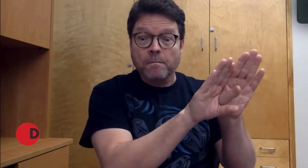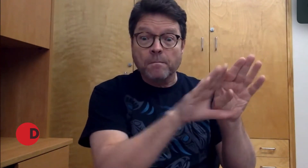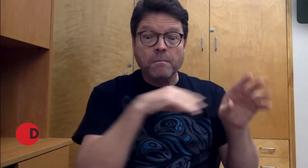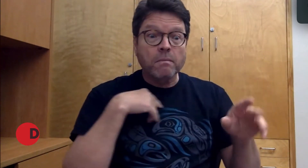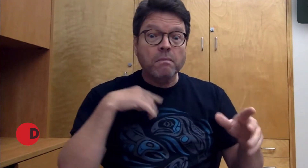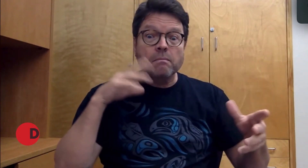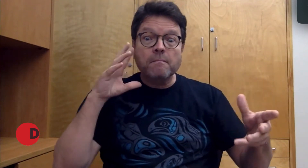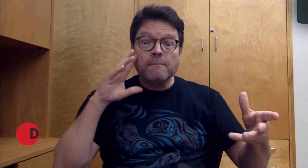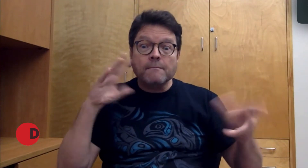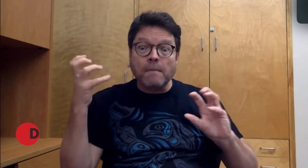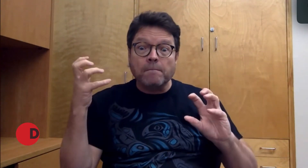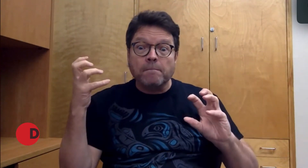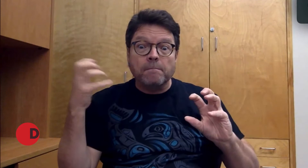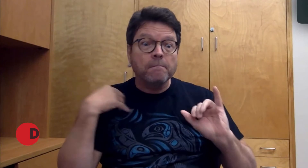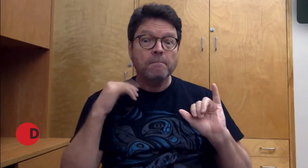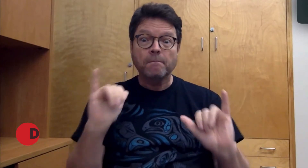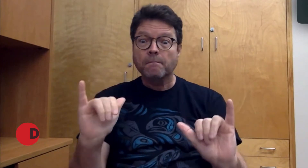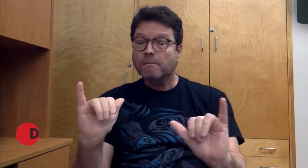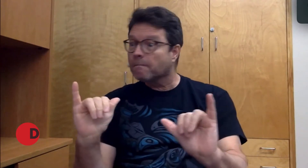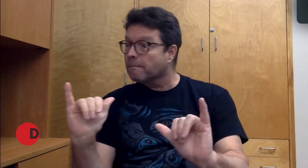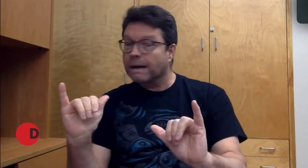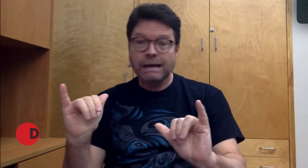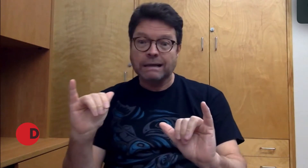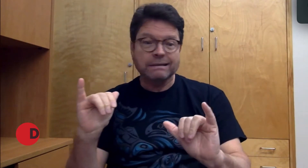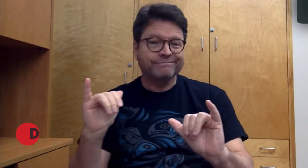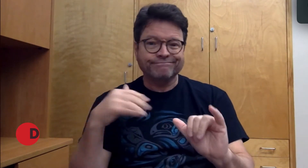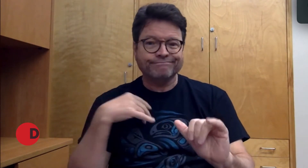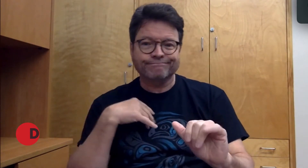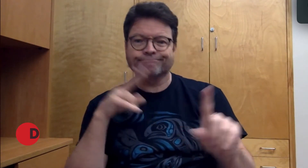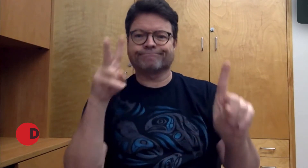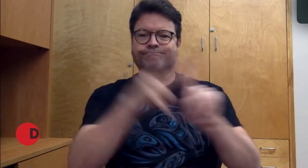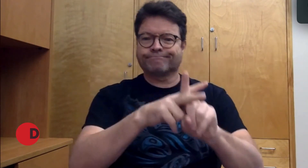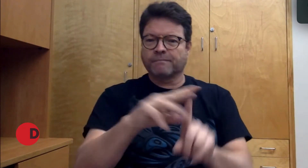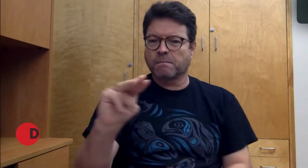Then suddenly the roads shut down so I decided to get a motel.